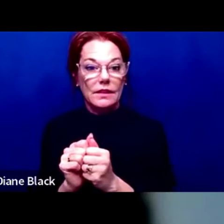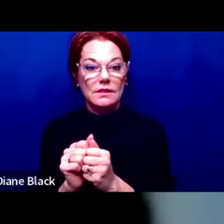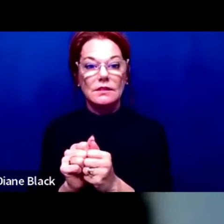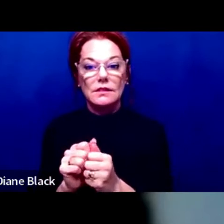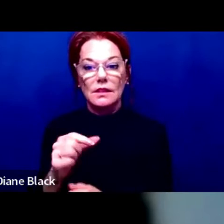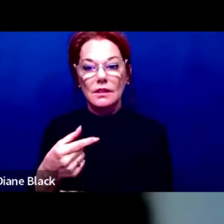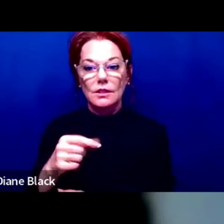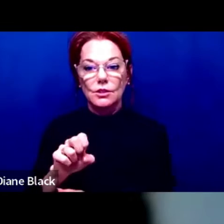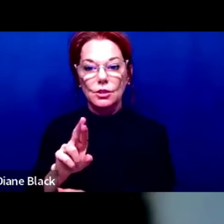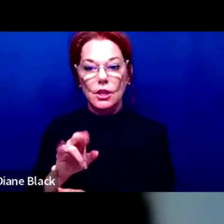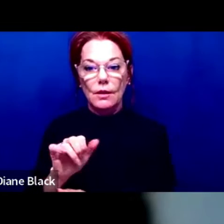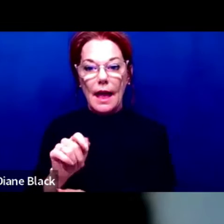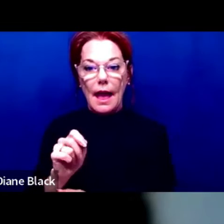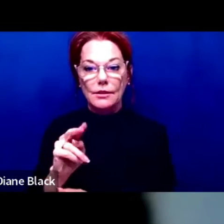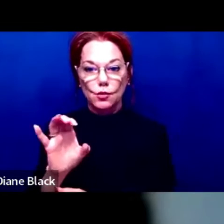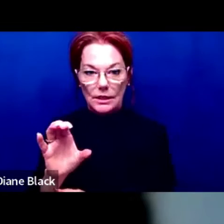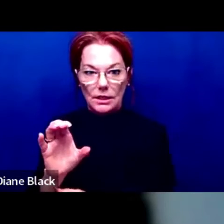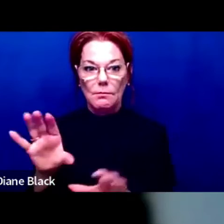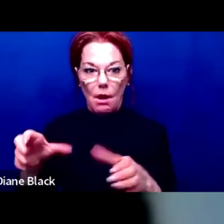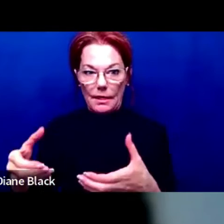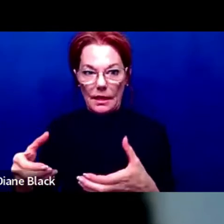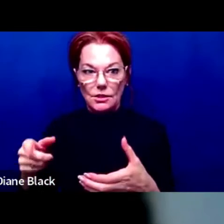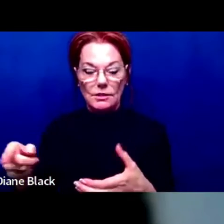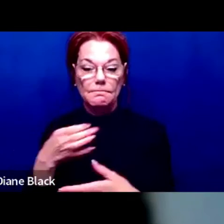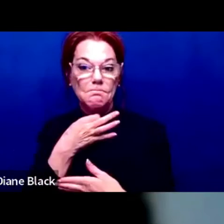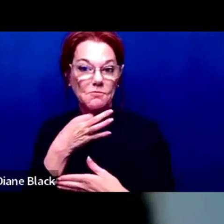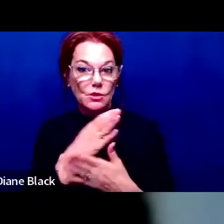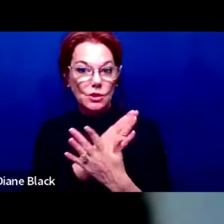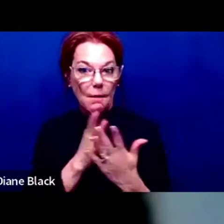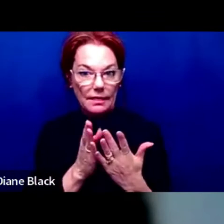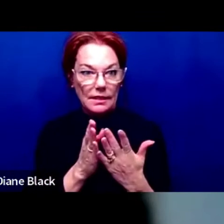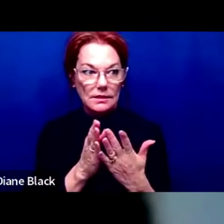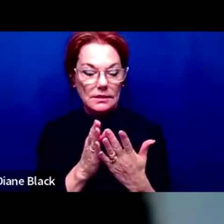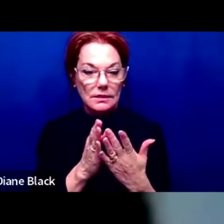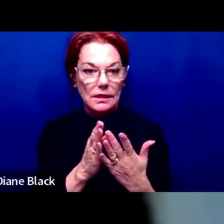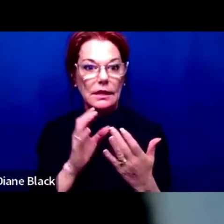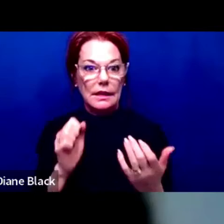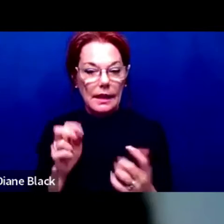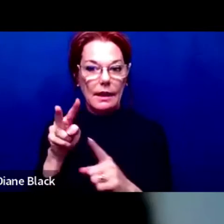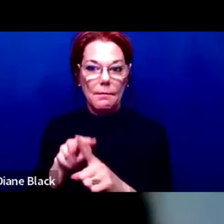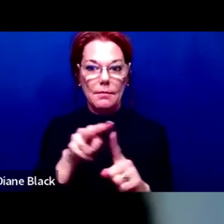interested in some of these recommendations that it could apply across that, you know, geriatric folks that are that